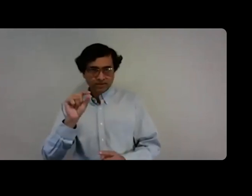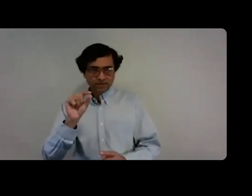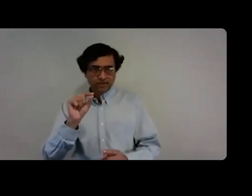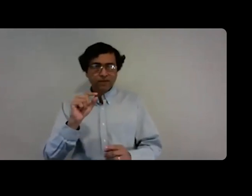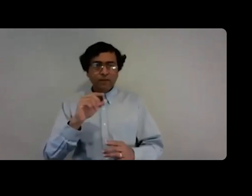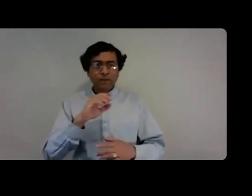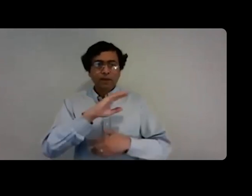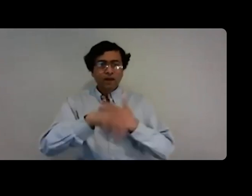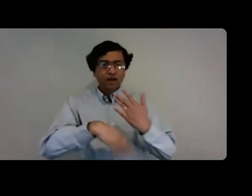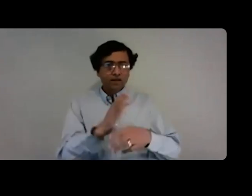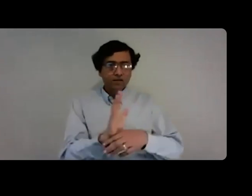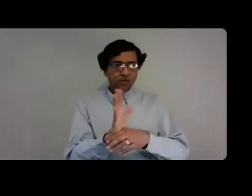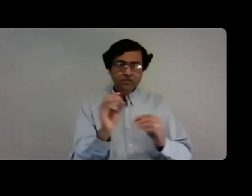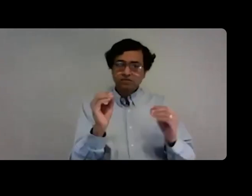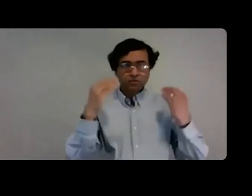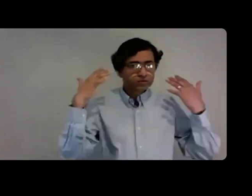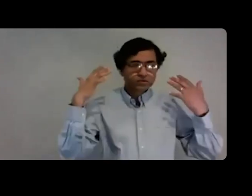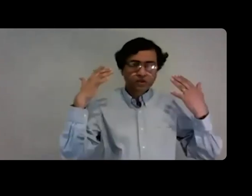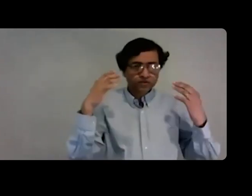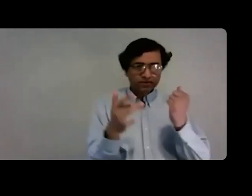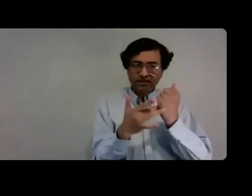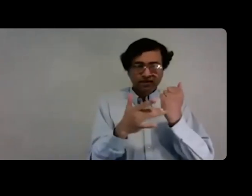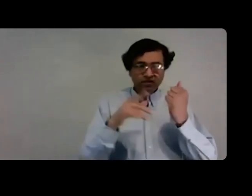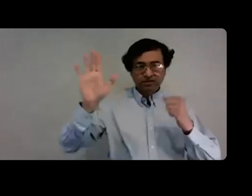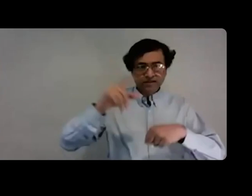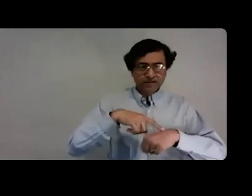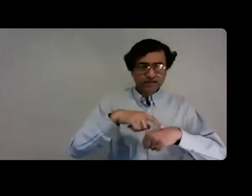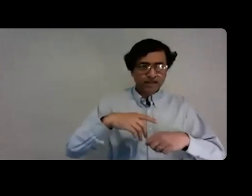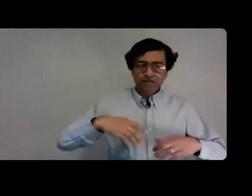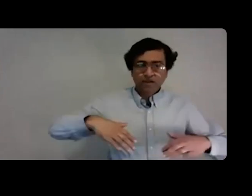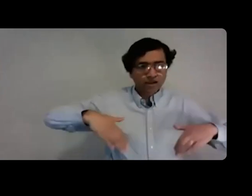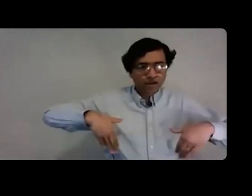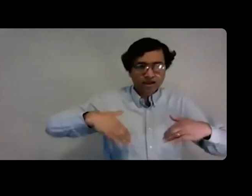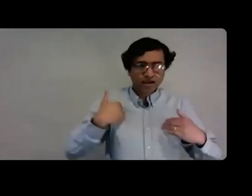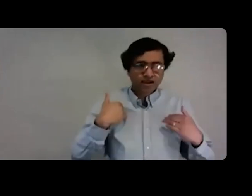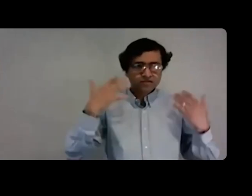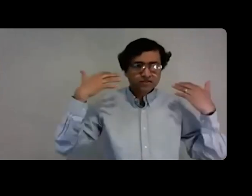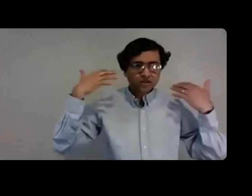So in the early days of film, 1900 to 1920s, all movies were silent.